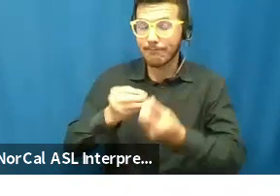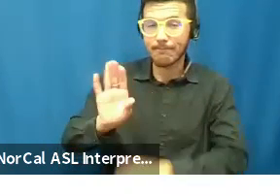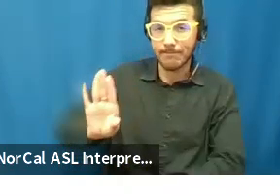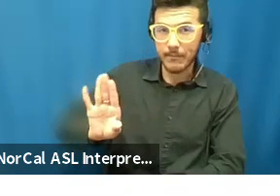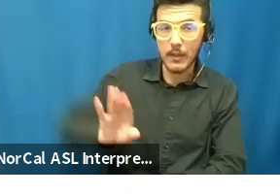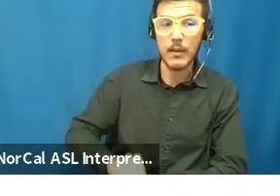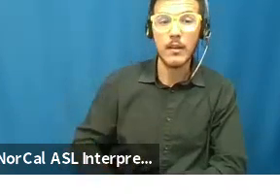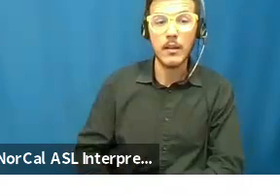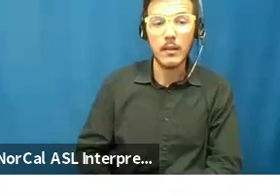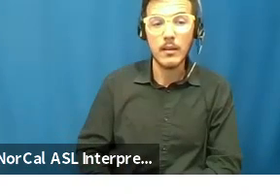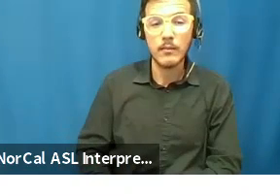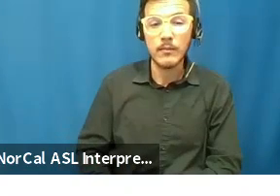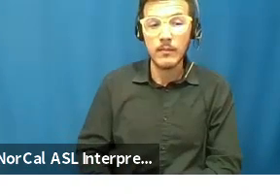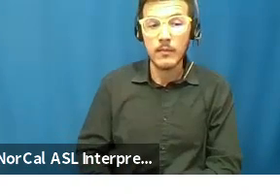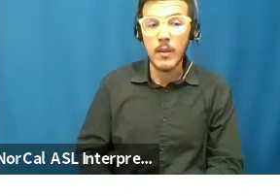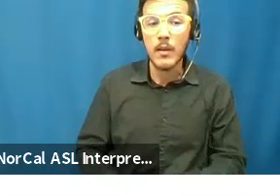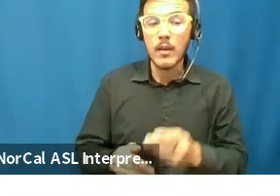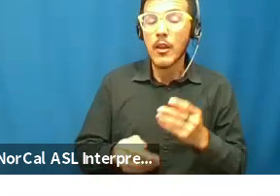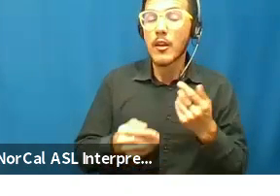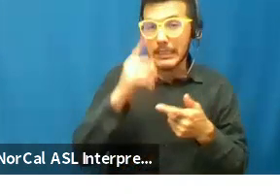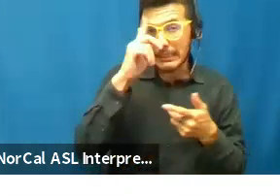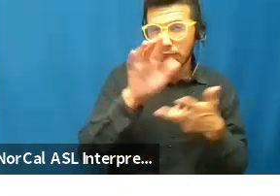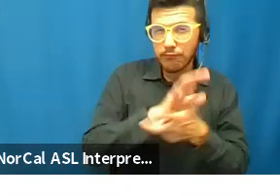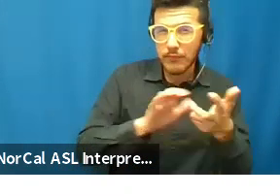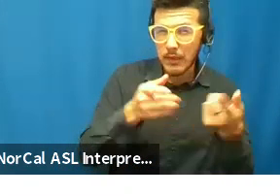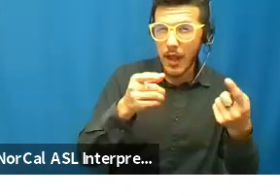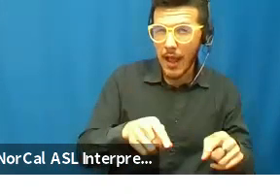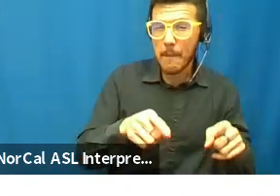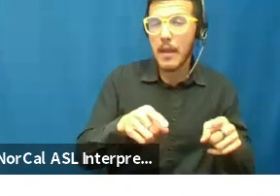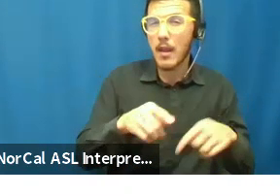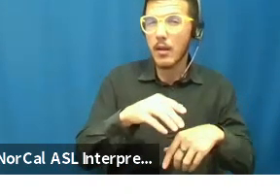There was some confusion and variability on whose responsibility it was to fund a